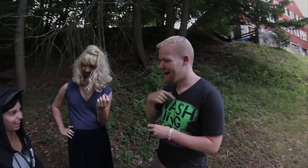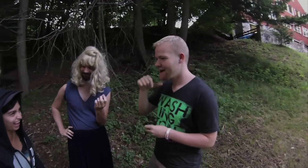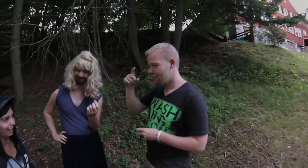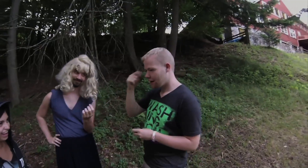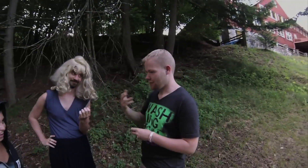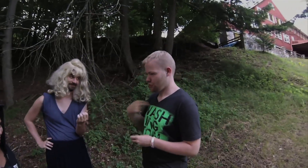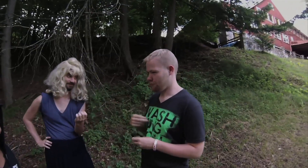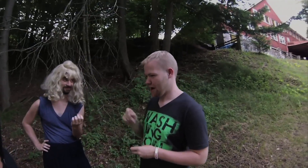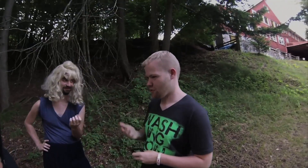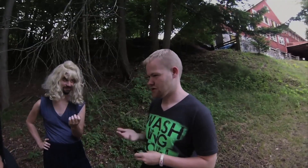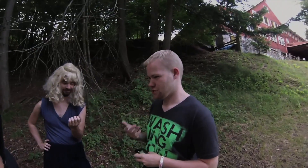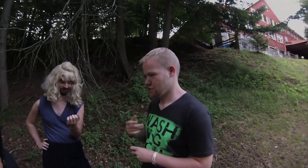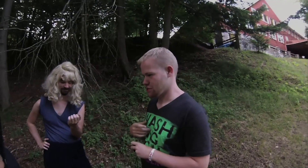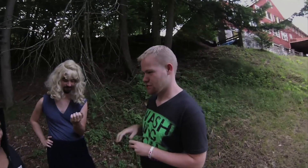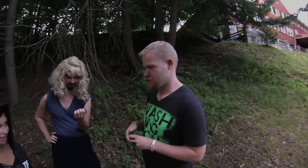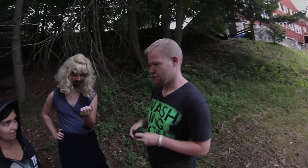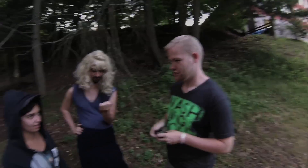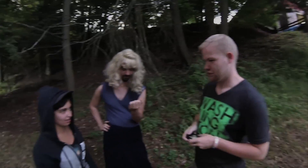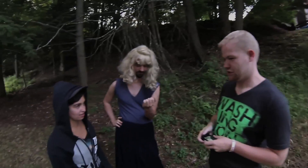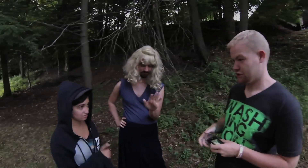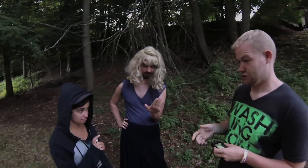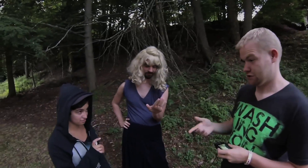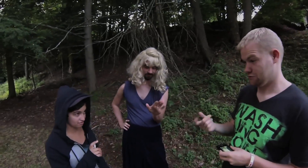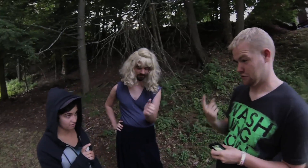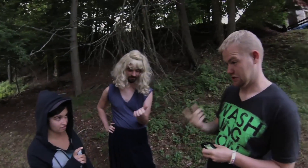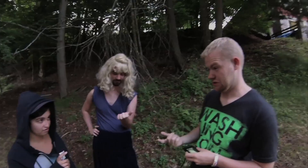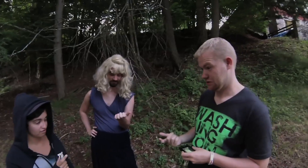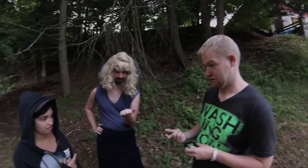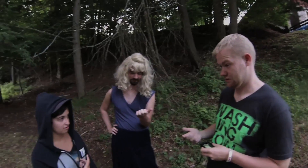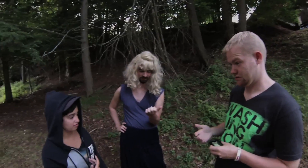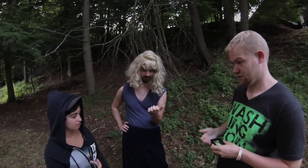I don't think there's anything human out here. What do you think?